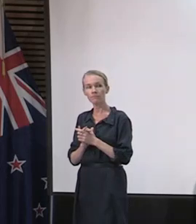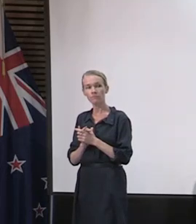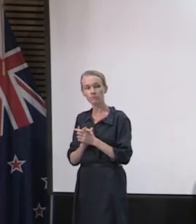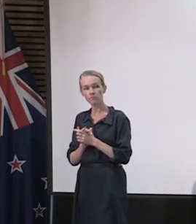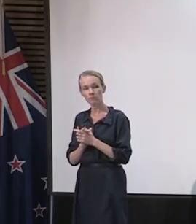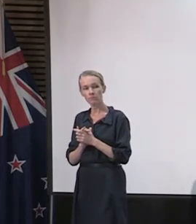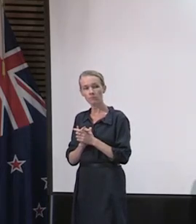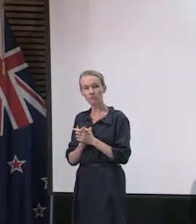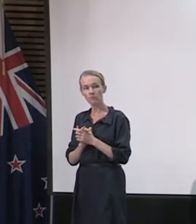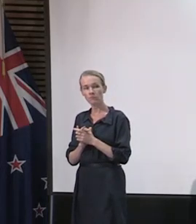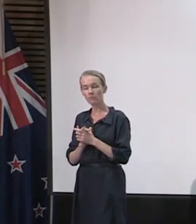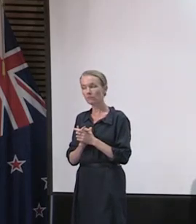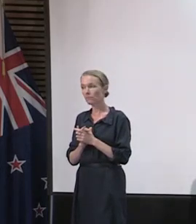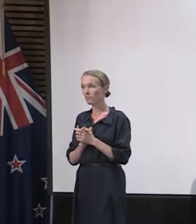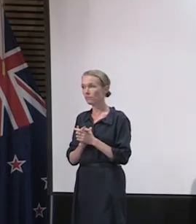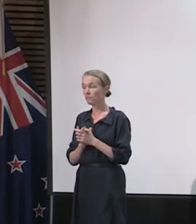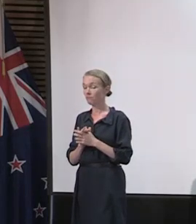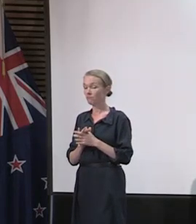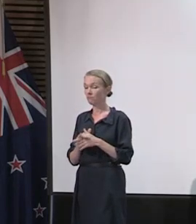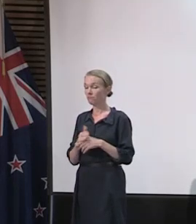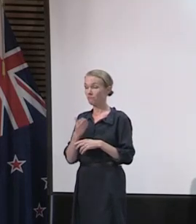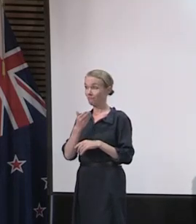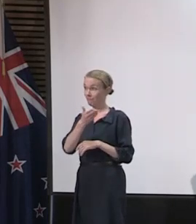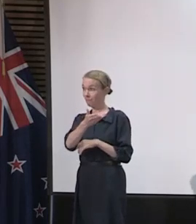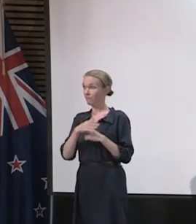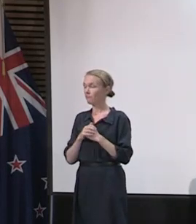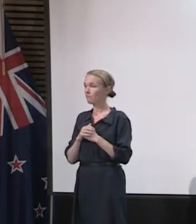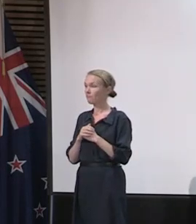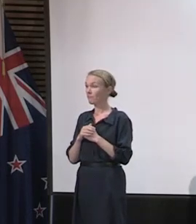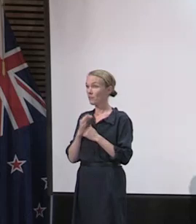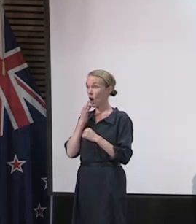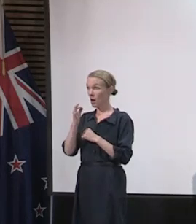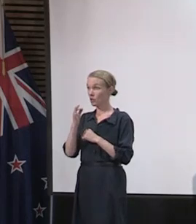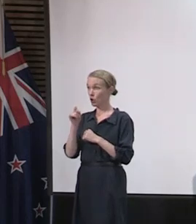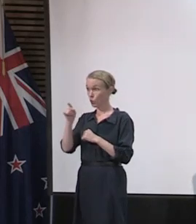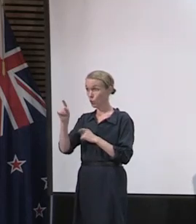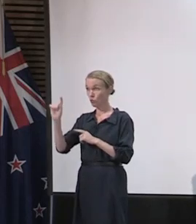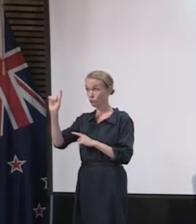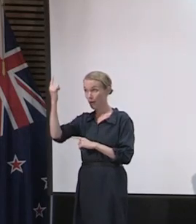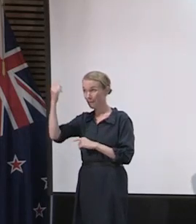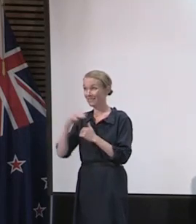emergency management teams. Bernard? I know you will have a follow-up.